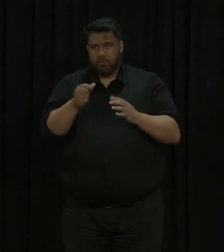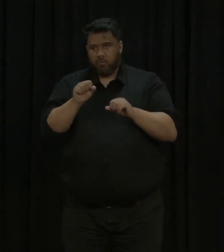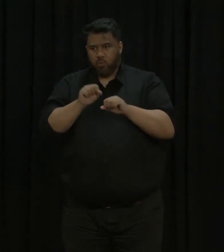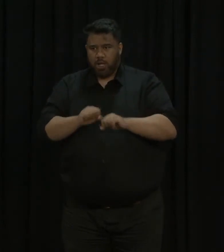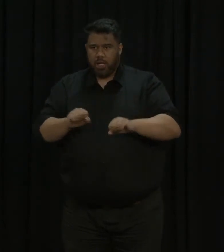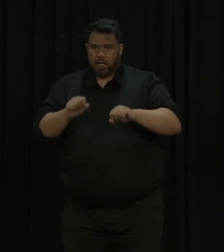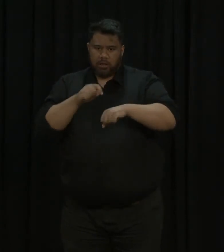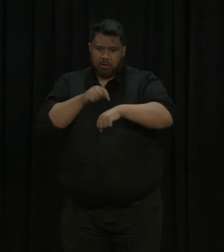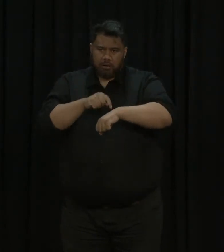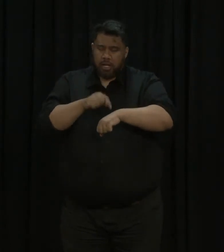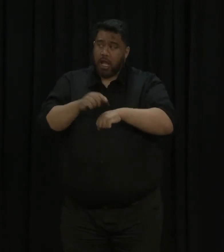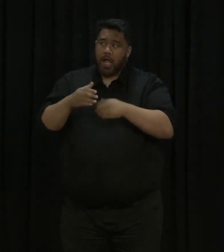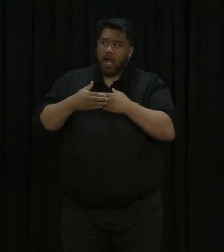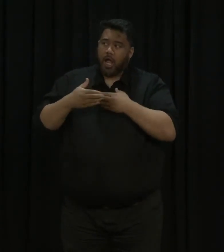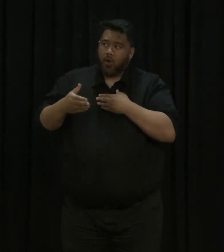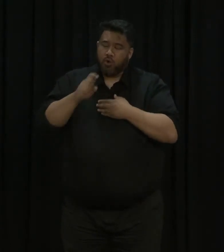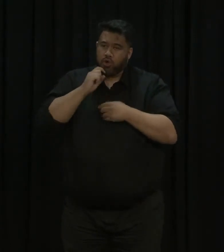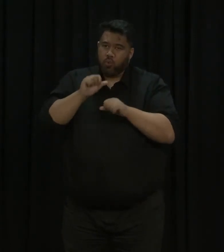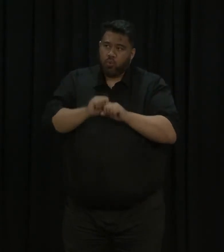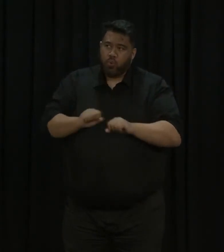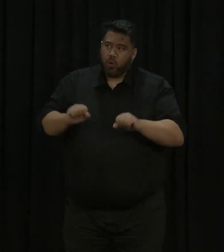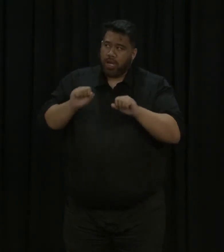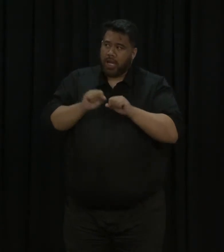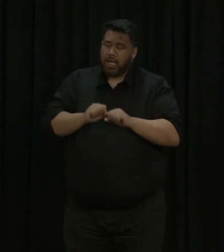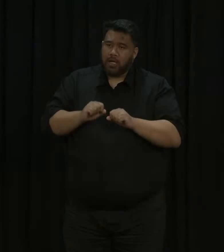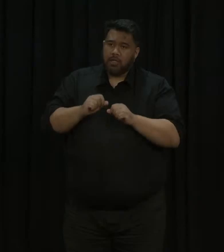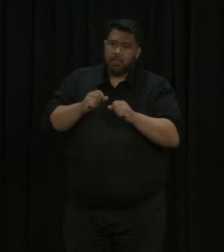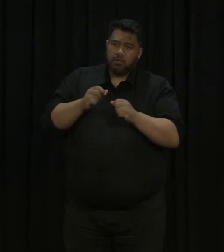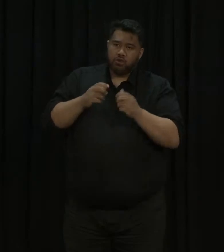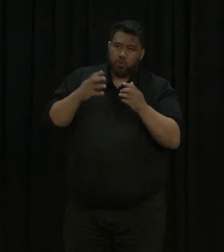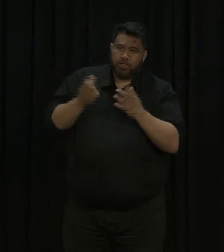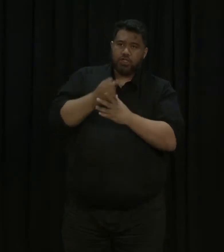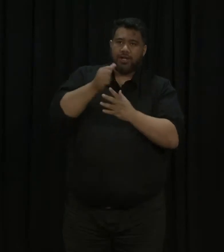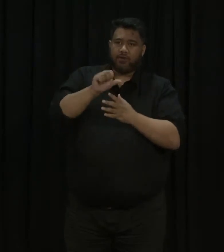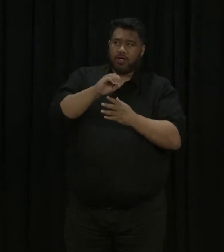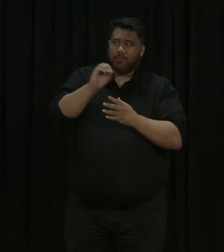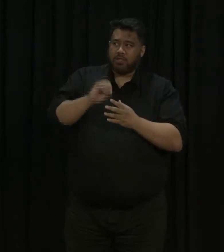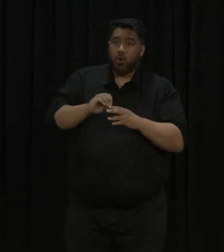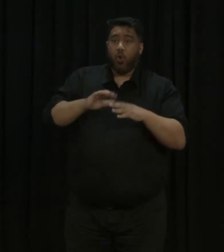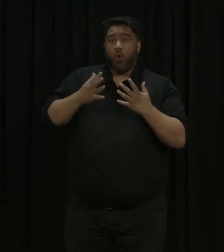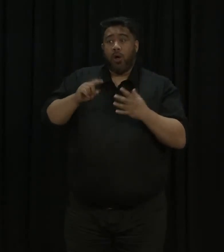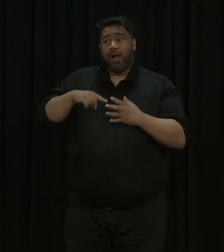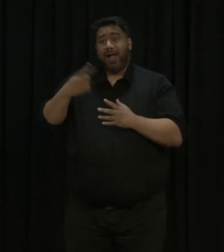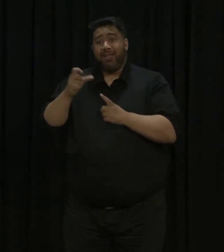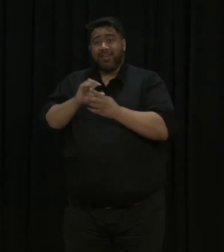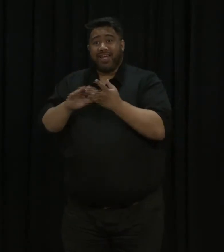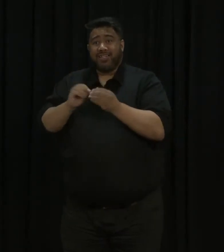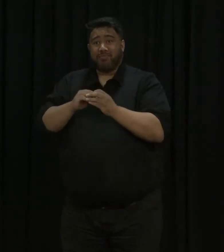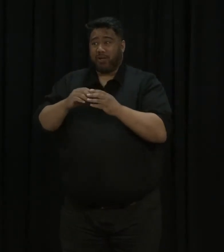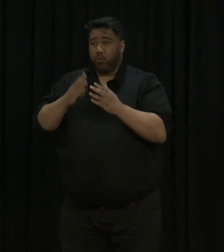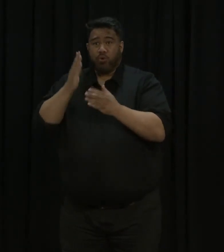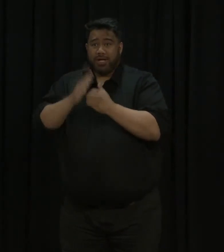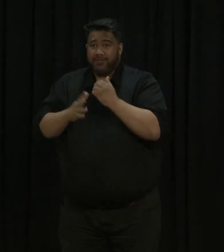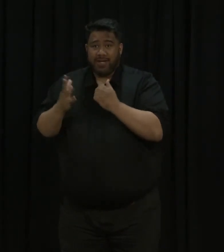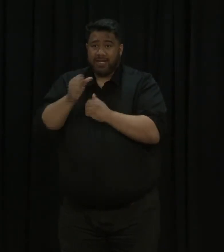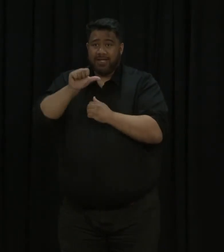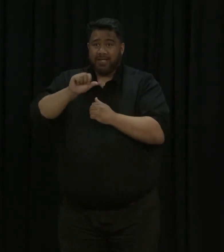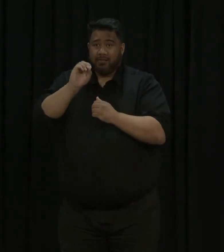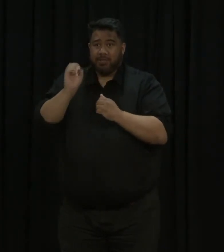90% and how long are you prepared to wait if there are